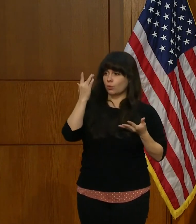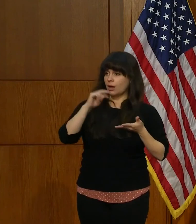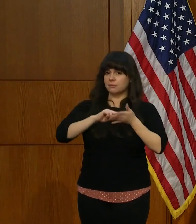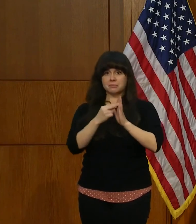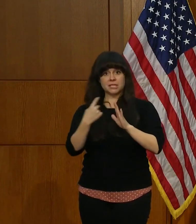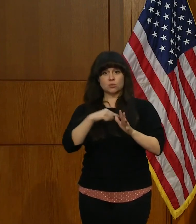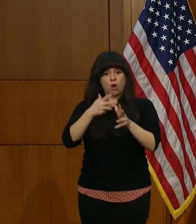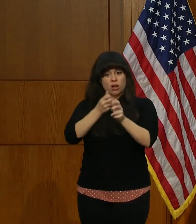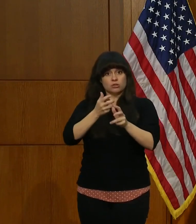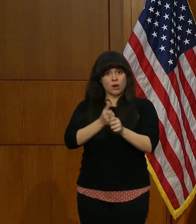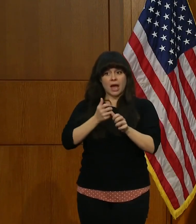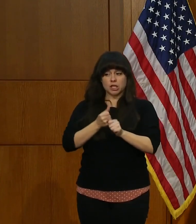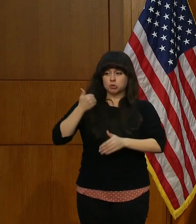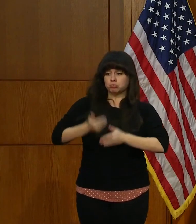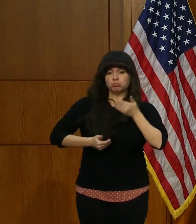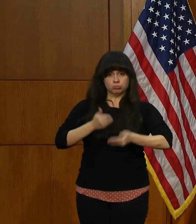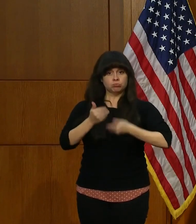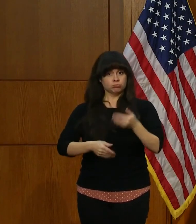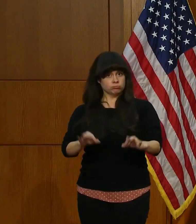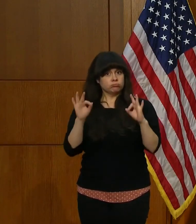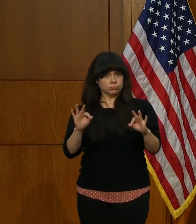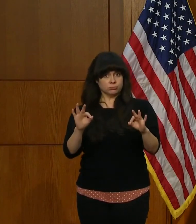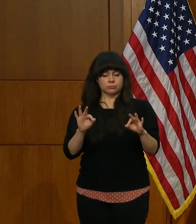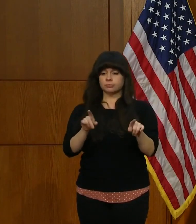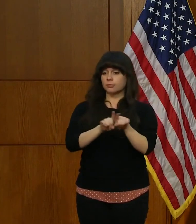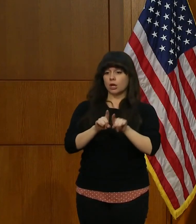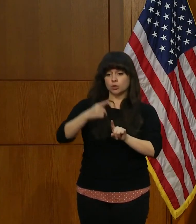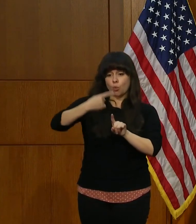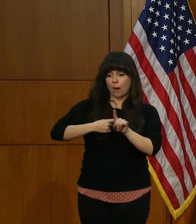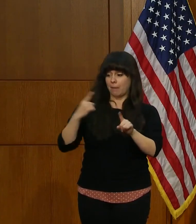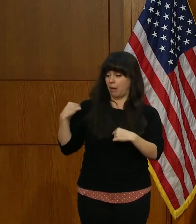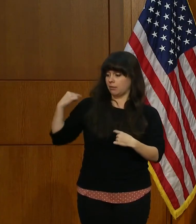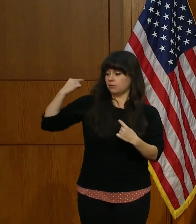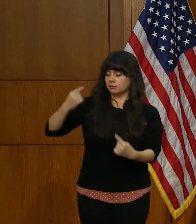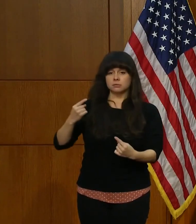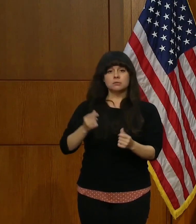IMPORTANT TO KNOW THAT IT MEANS THAT WE ARE ON TRACK. IT'S ALSO